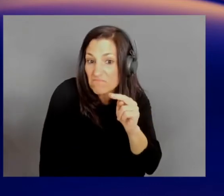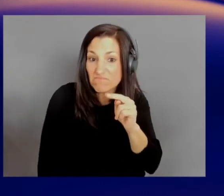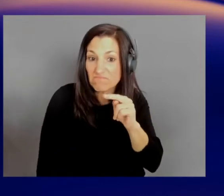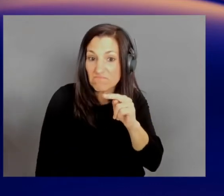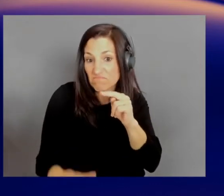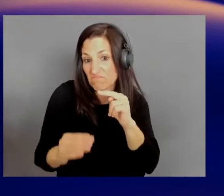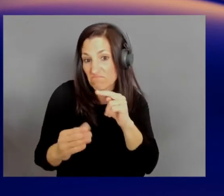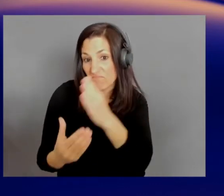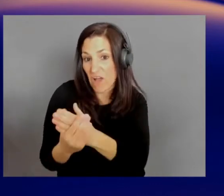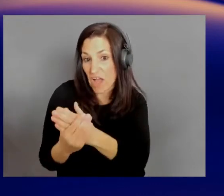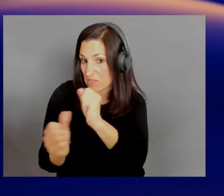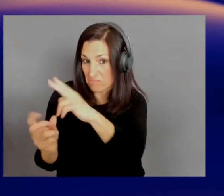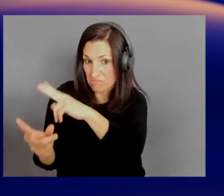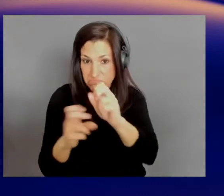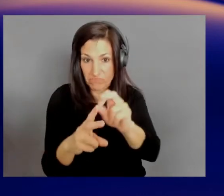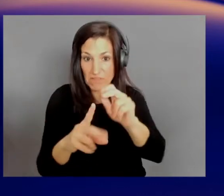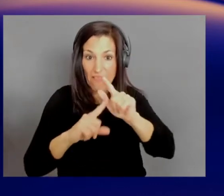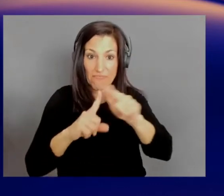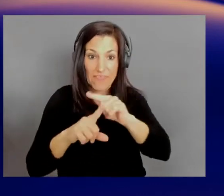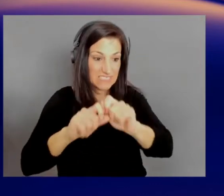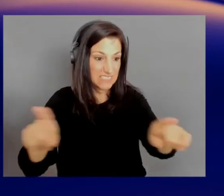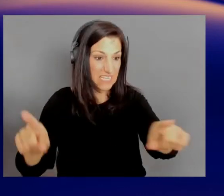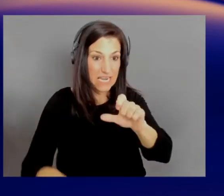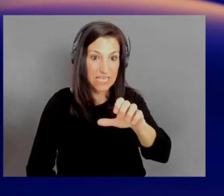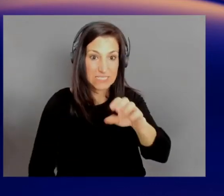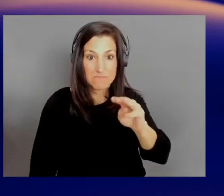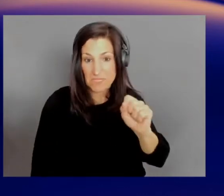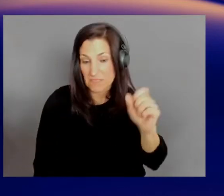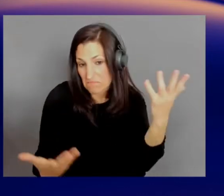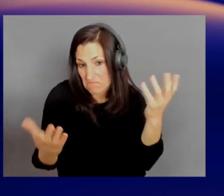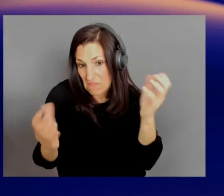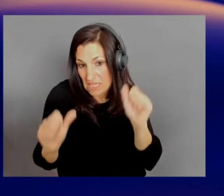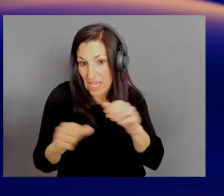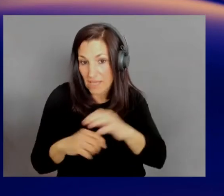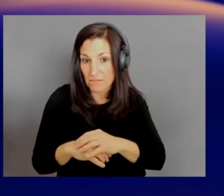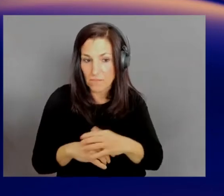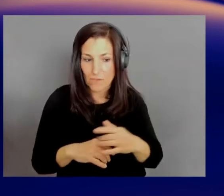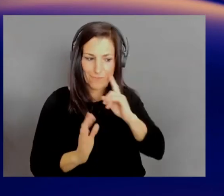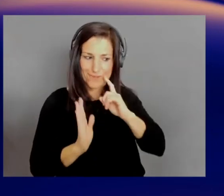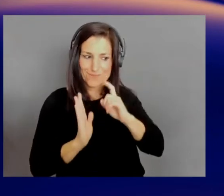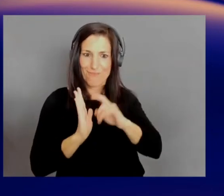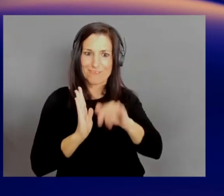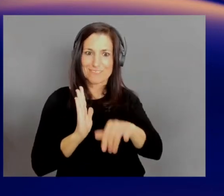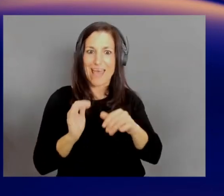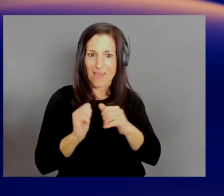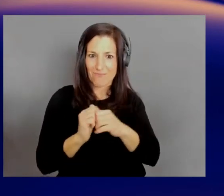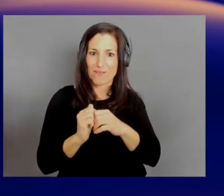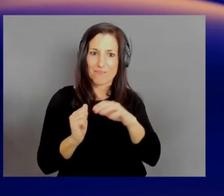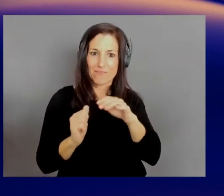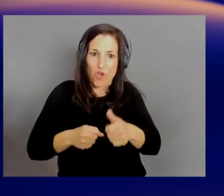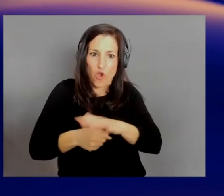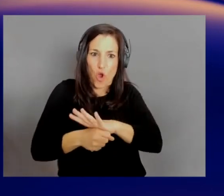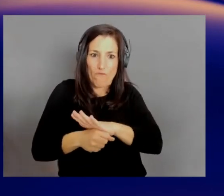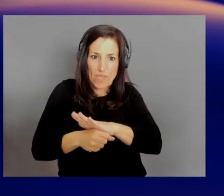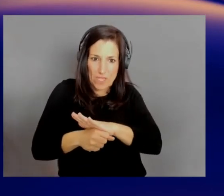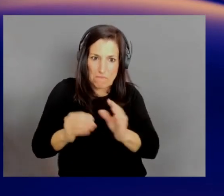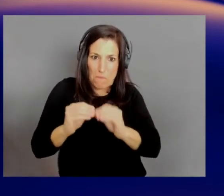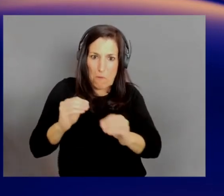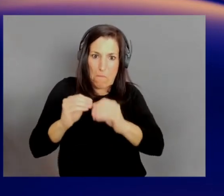And that's, you know, we saw that, as the rise of Covid, we saw a lot of state organizations you know, just, "I need to send a text as quickly as possible."